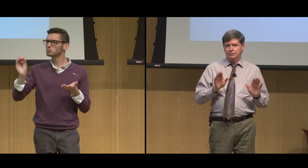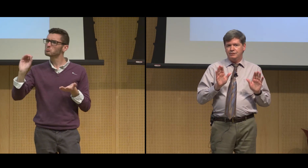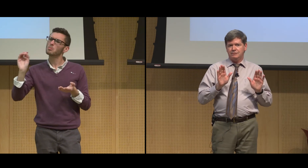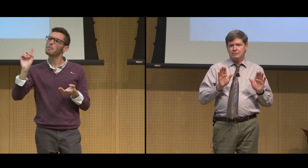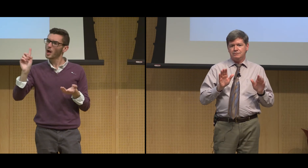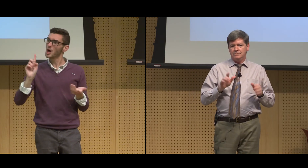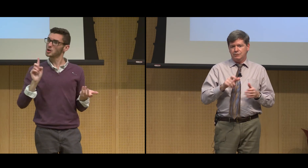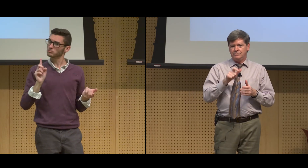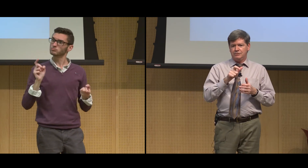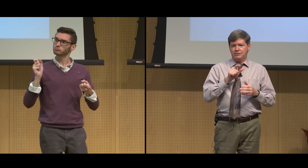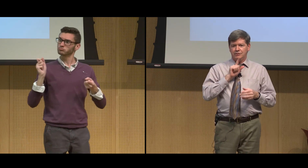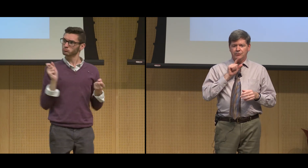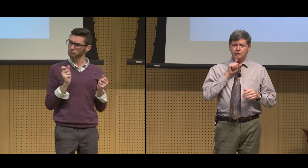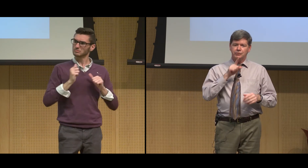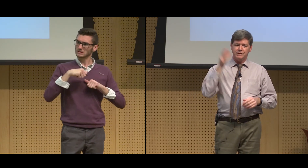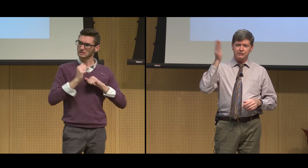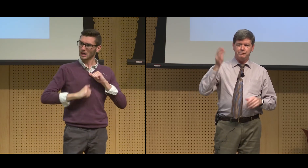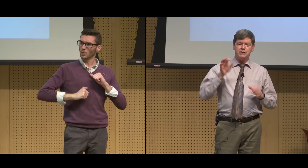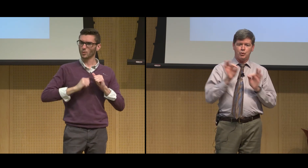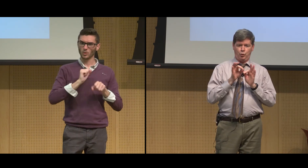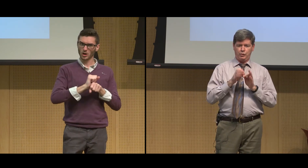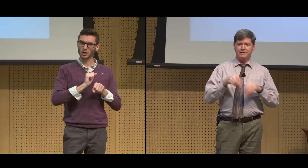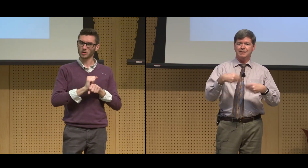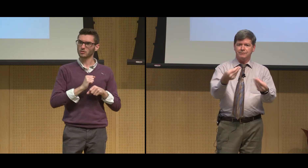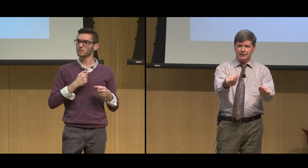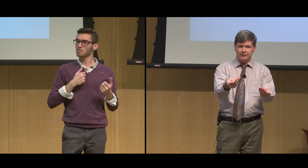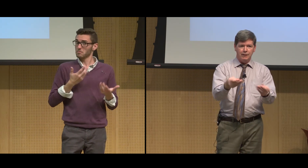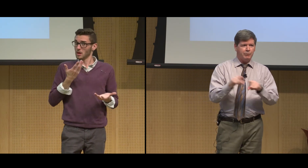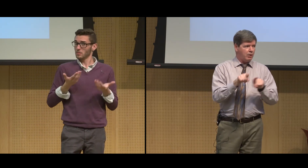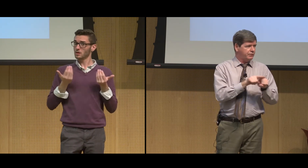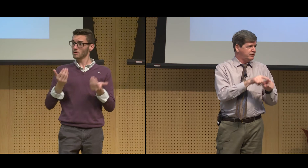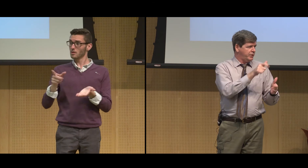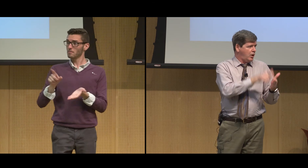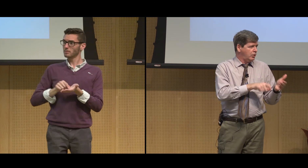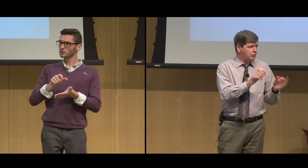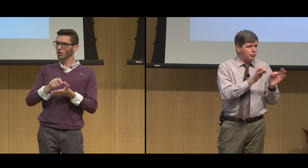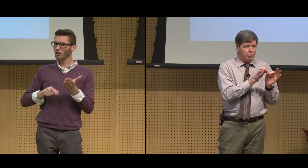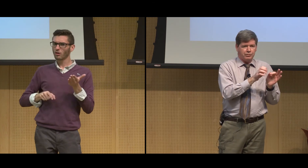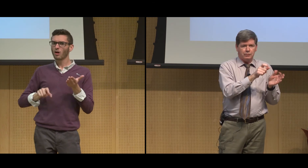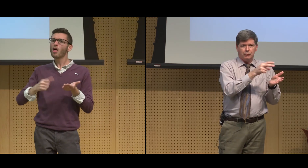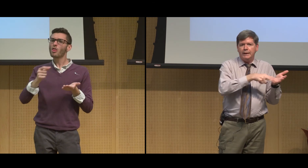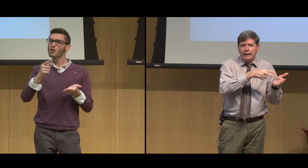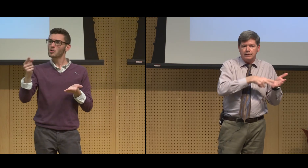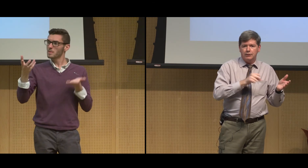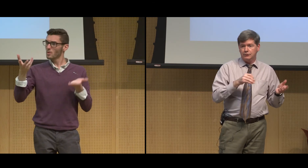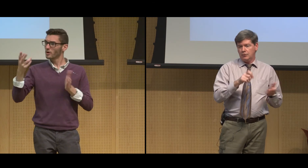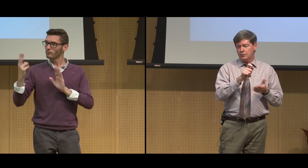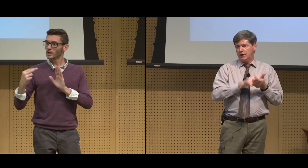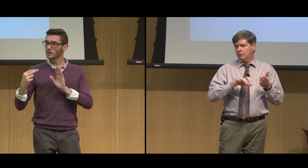but it was--it was certainly a speech worth giving but also an article worth reading,